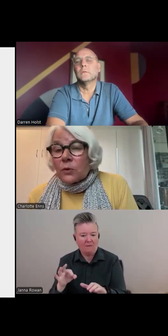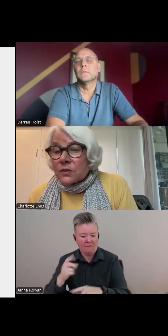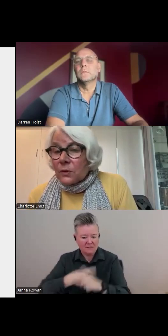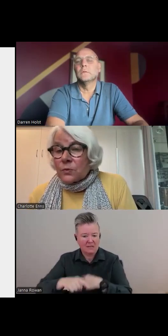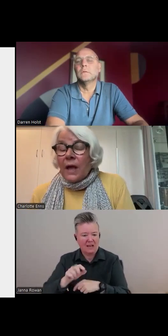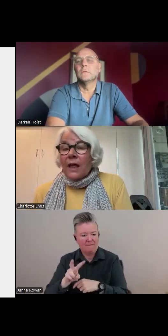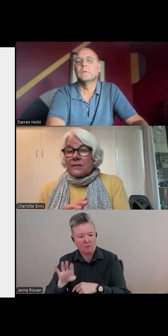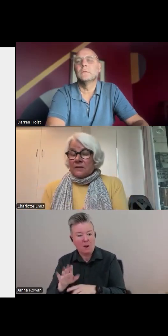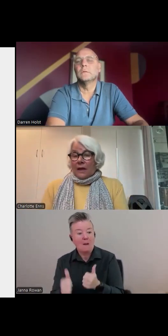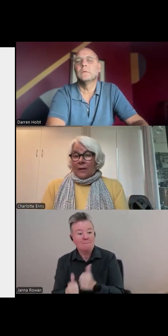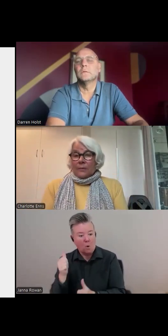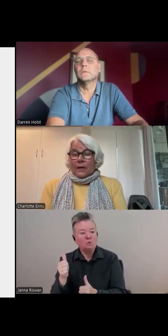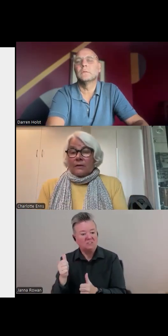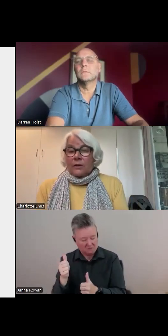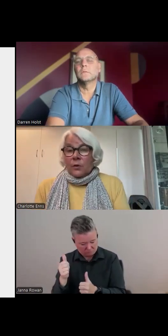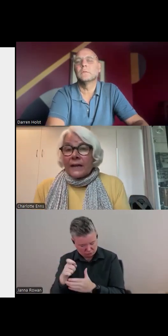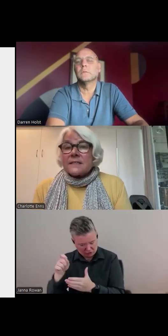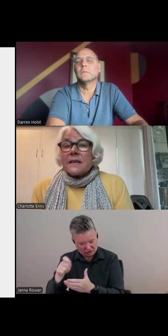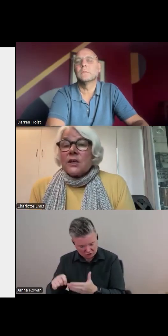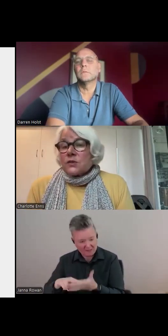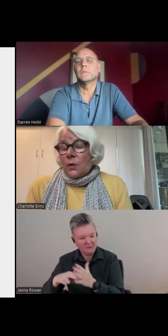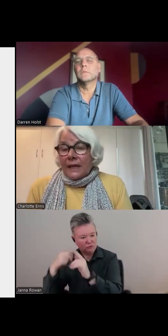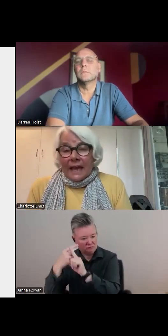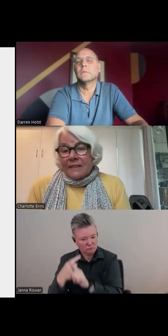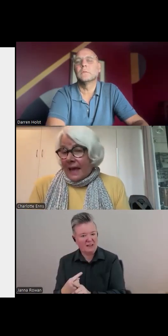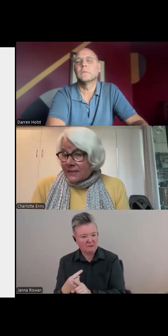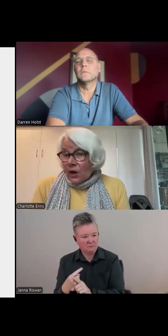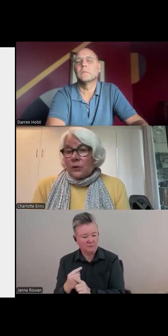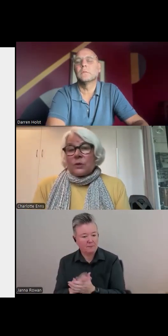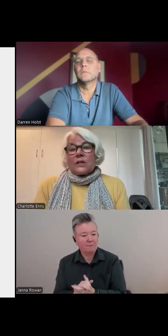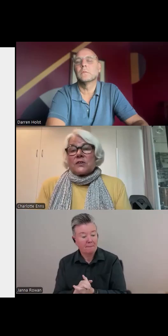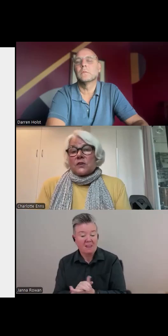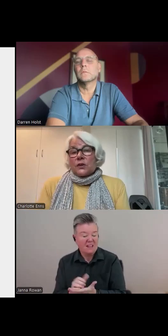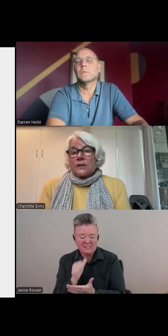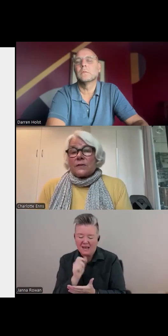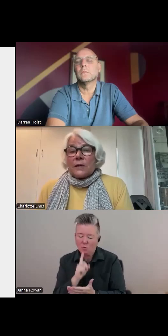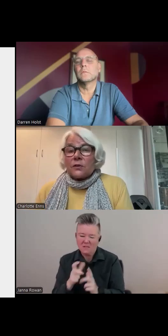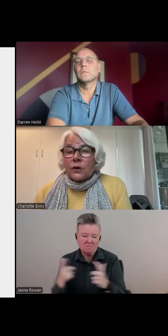Although here they're getting most of those correct. So again that's not a real